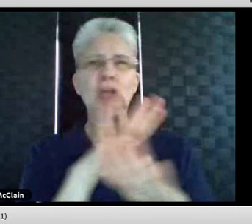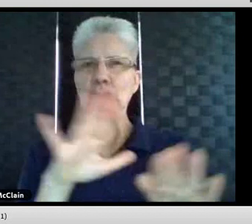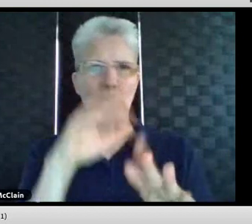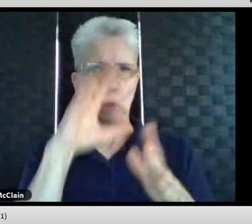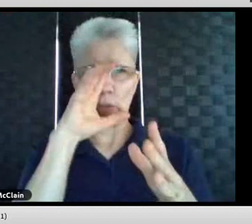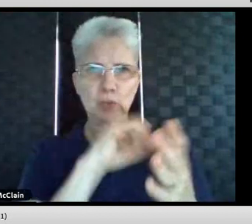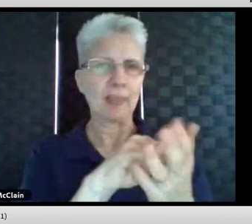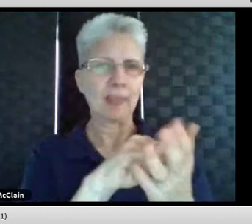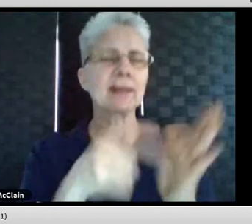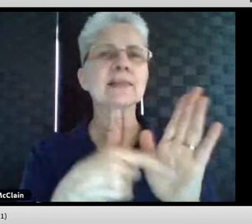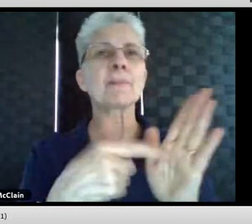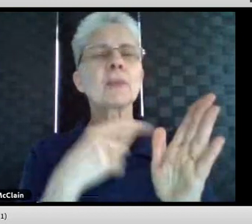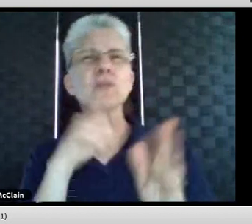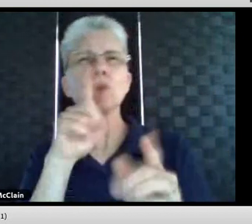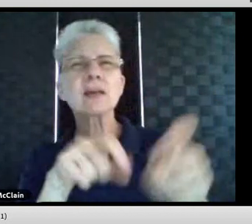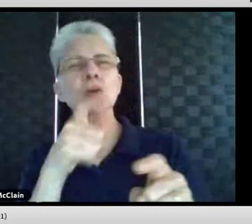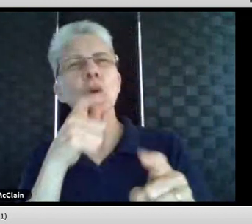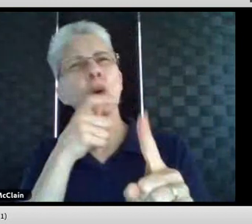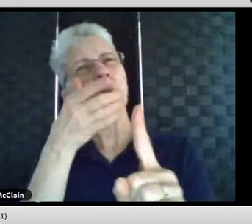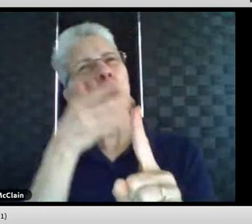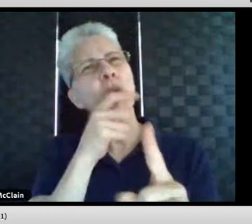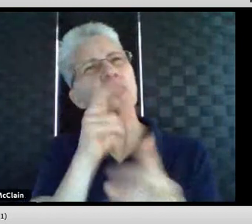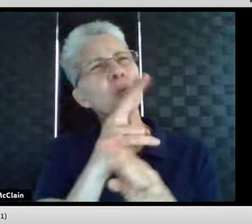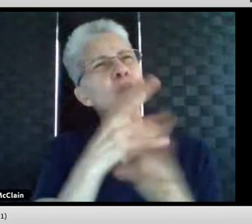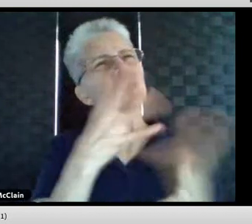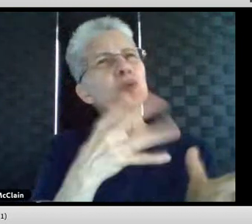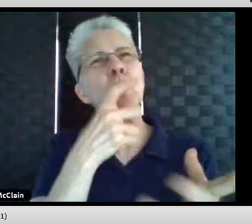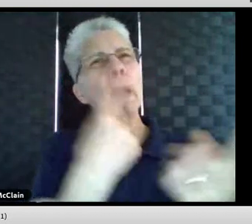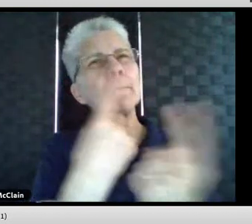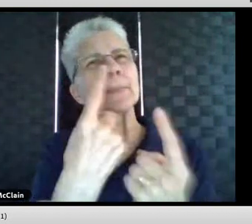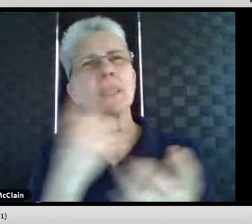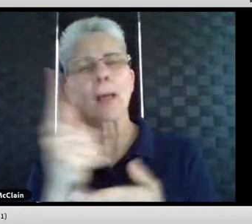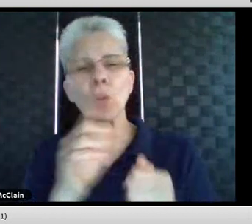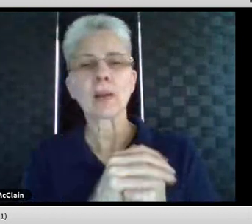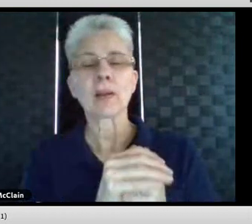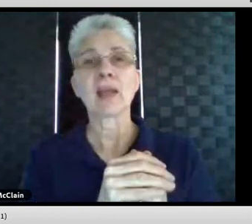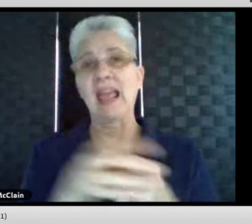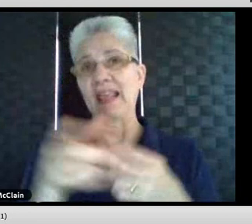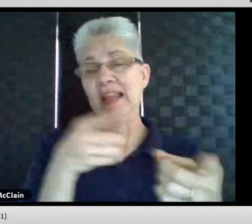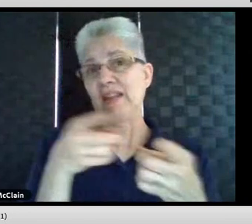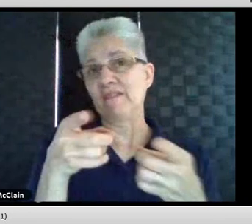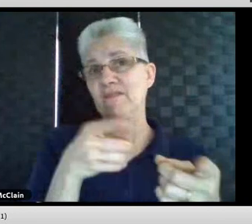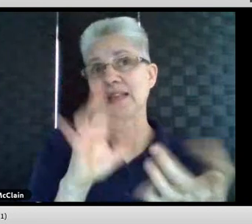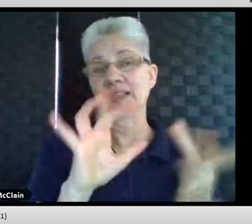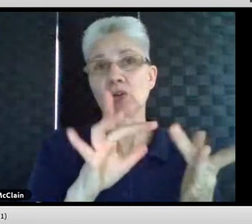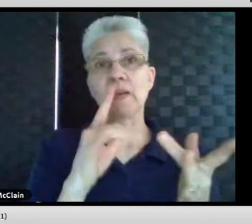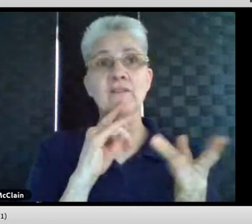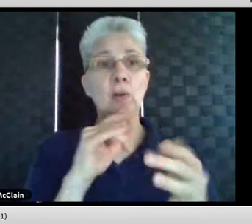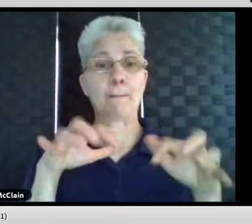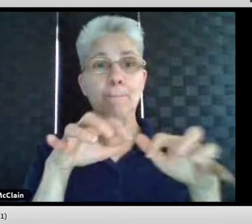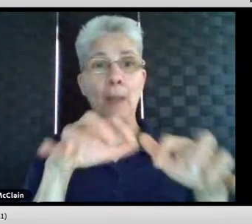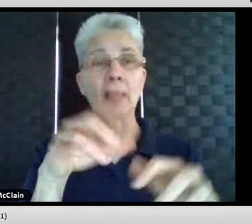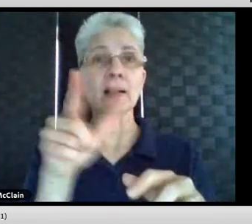And, you know, sometimes you have to ask, "Well, who are our users?" And that really defies generalization, right? If you're in a public library in Florida